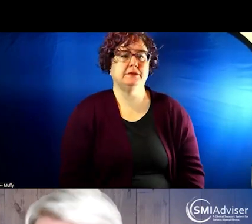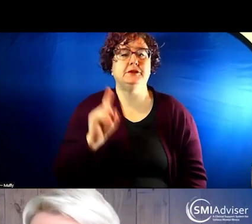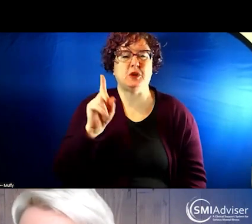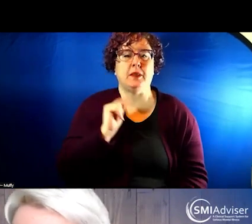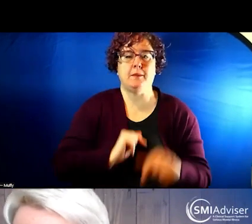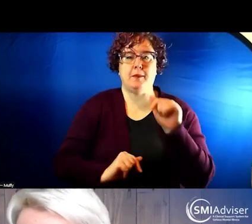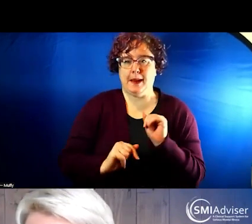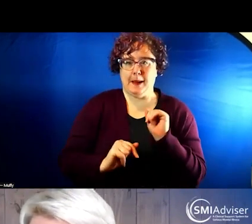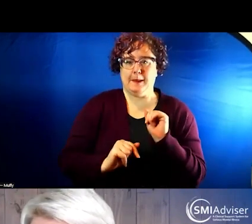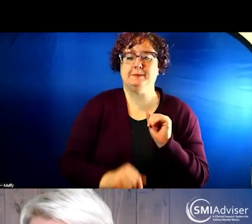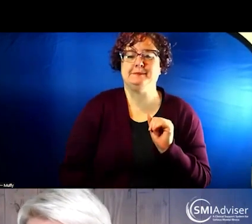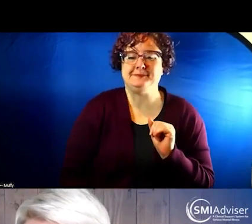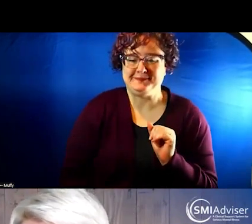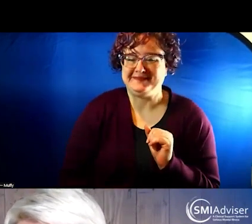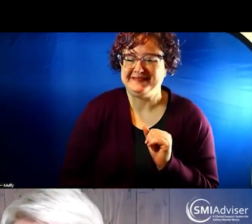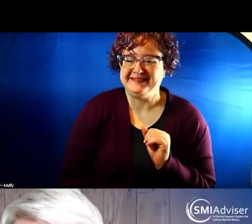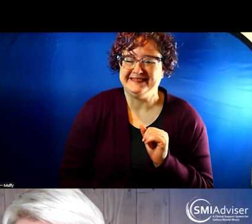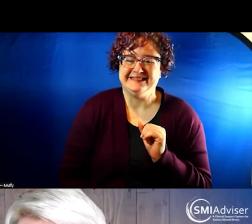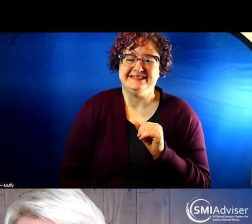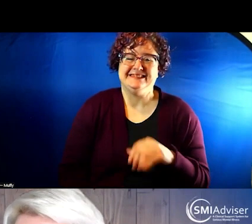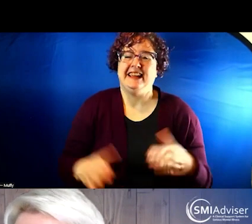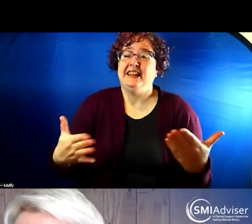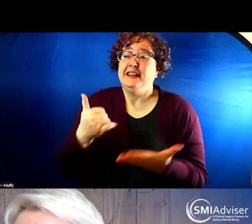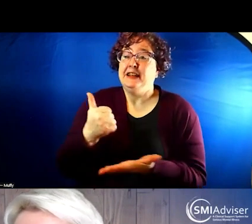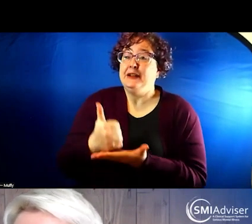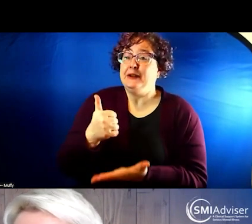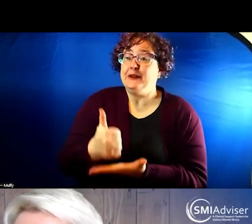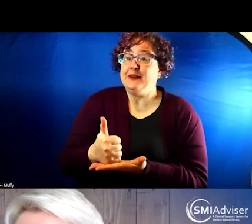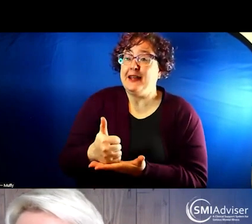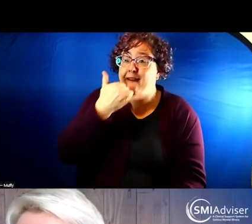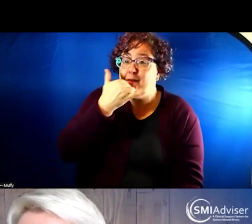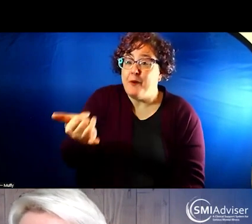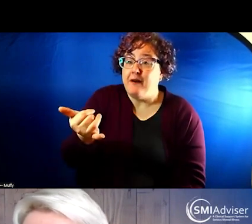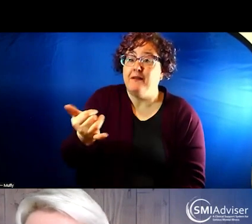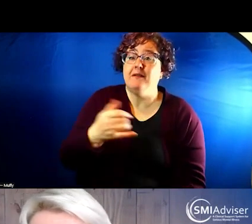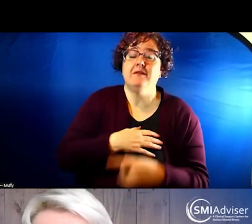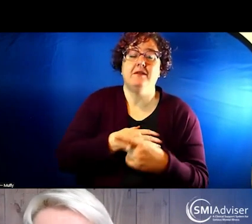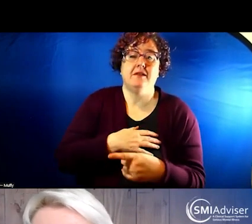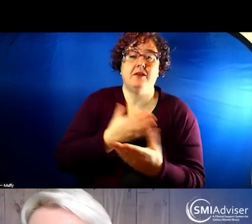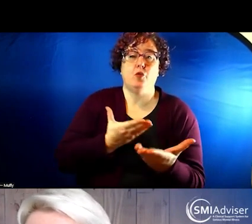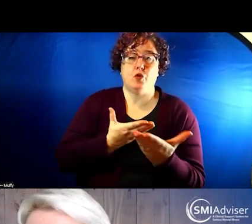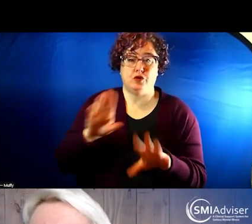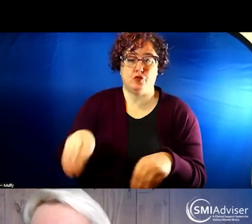SO THE HERE TO HELP HOTLINE WAS A SERVICE THAT WAS PROVIDED IN BALTIMORE CITY.